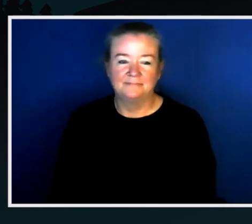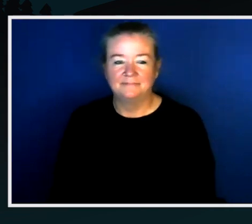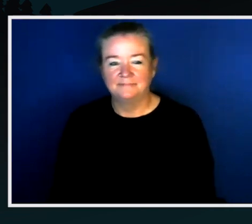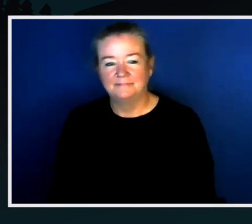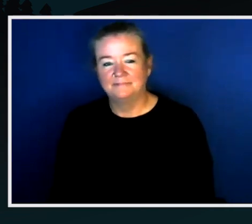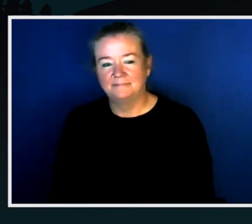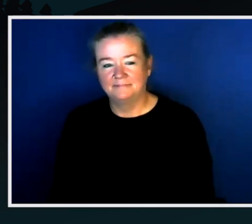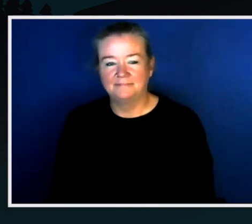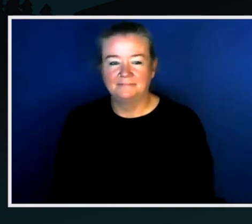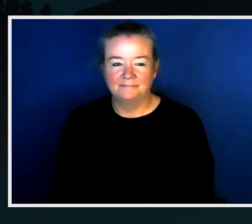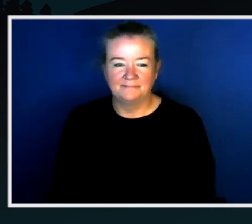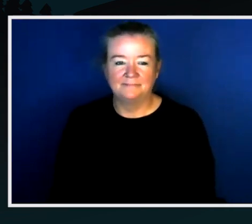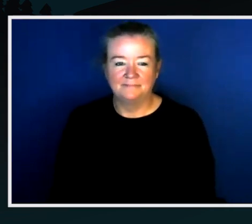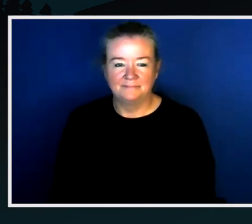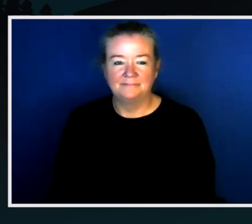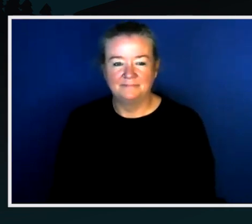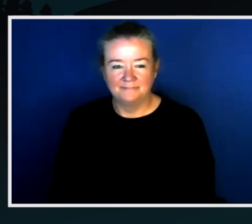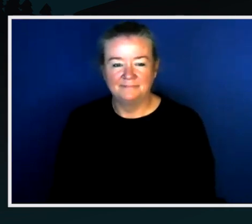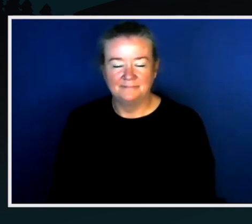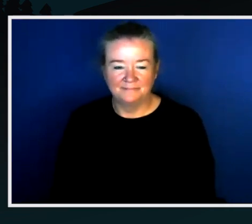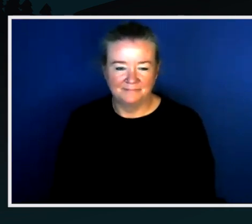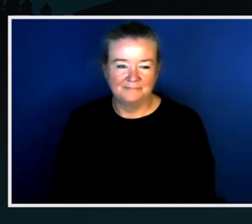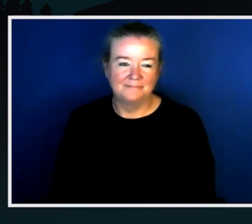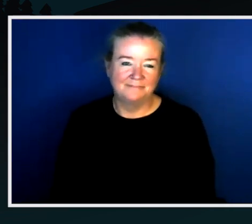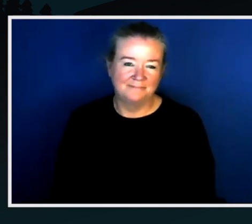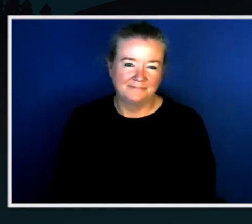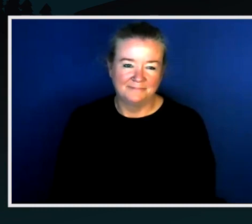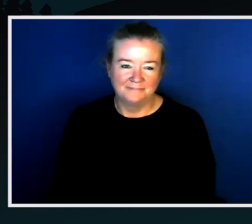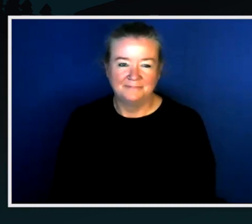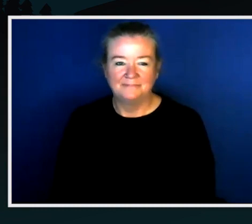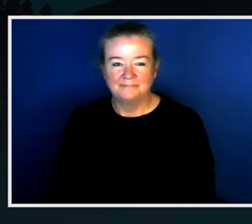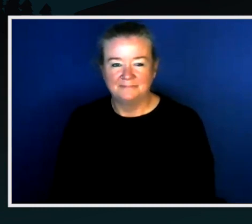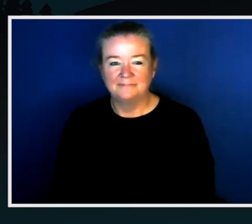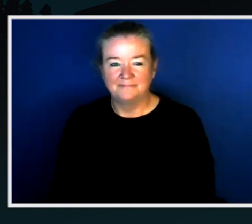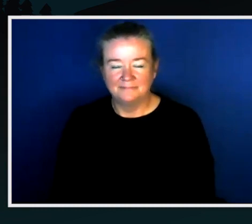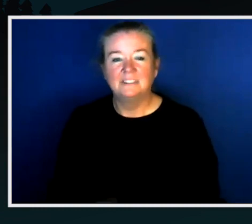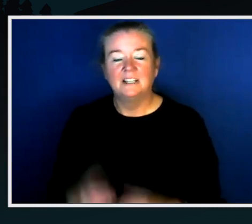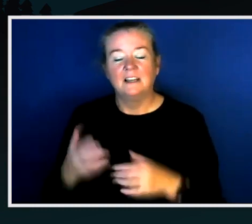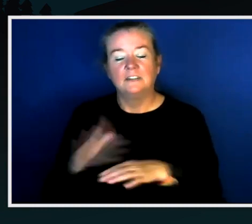CAMPER >> This is "Fly Me to the Moon," by Frank Sinatra.